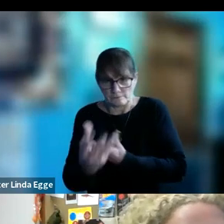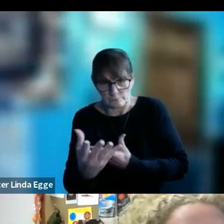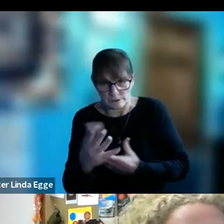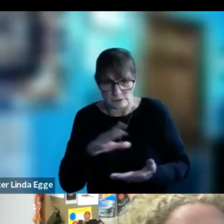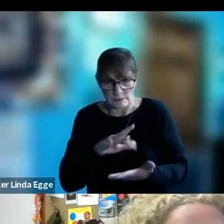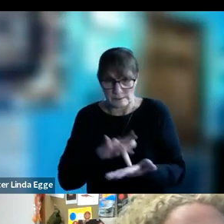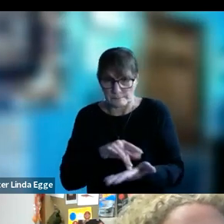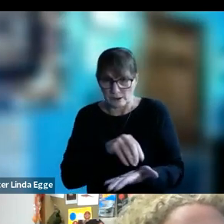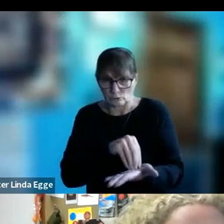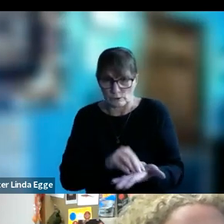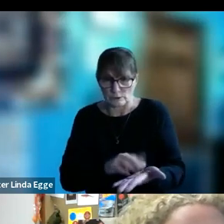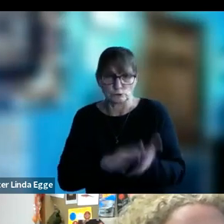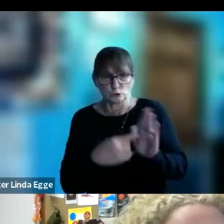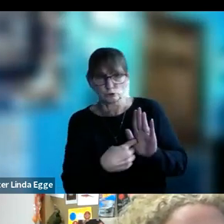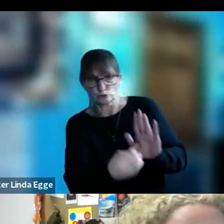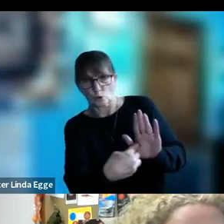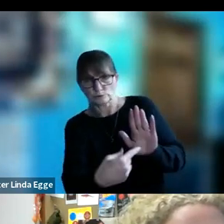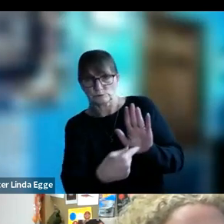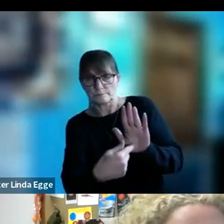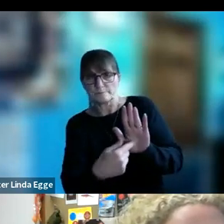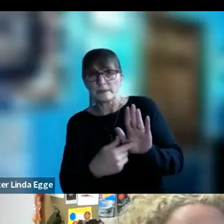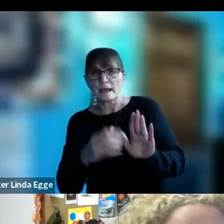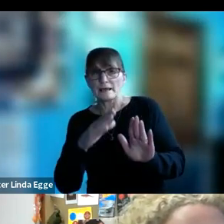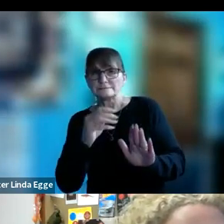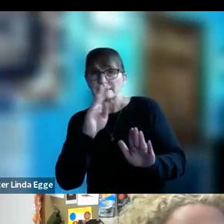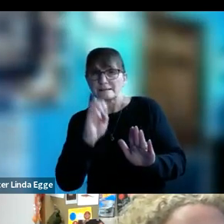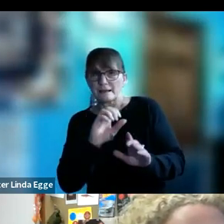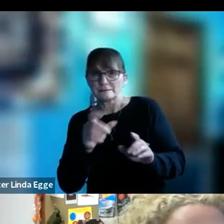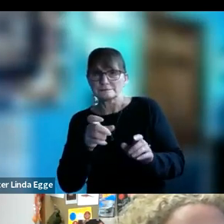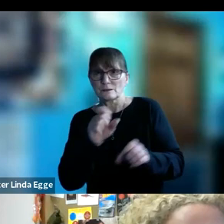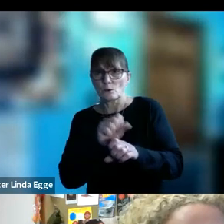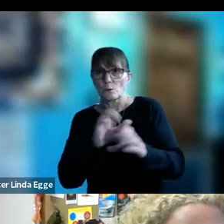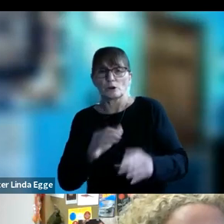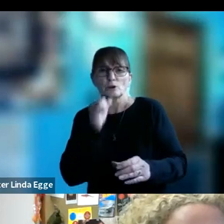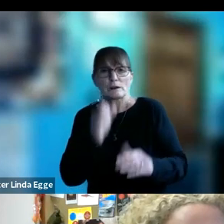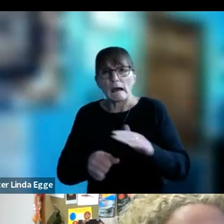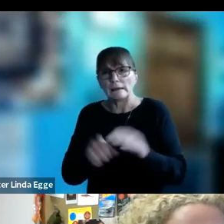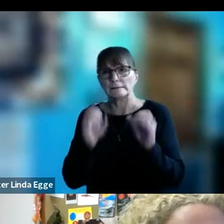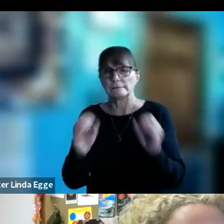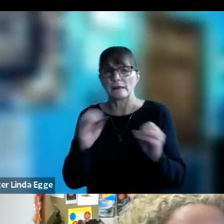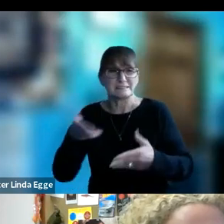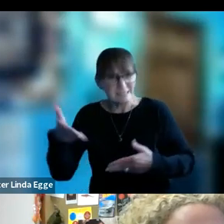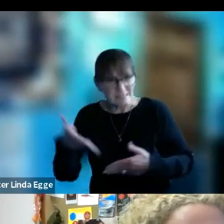you know, so it shows that you, as a caseworker, are not hiding anything. You know, it's there, you know, we submitted it